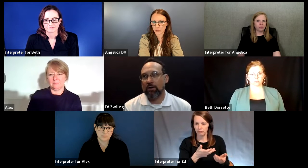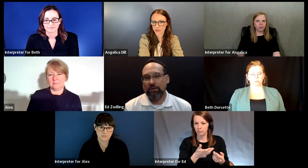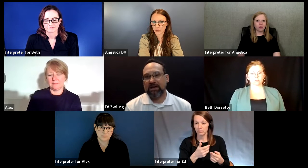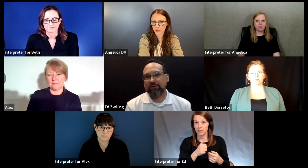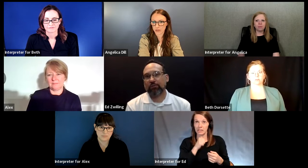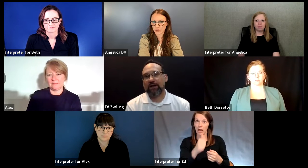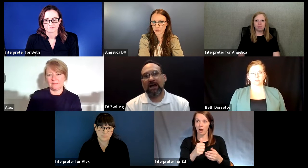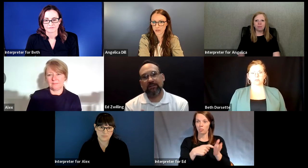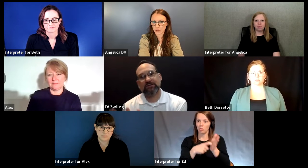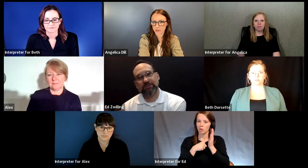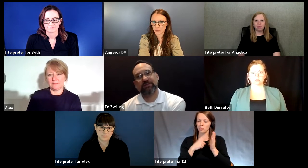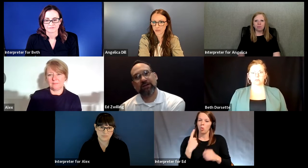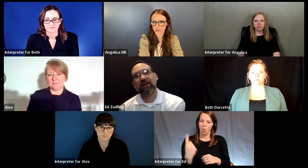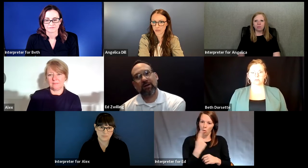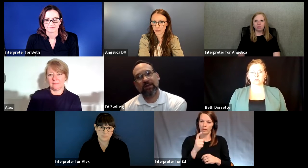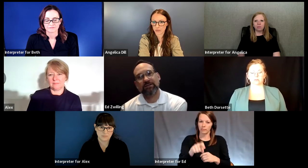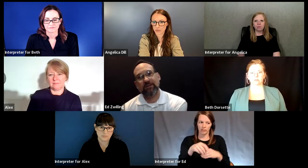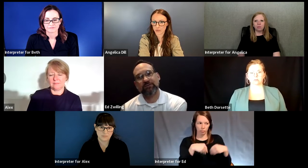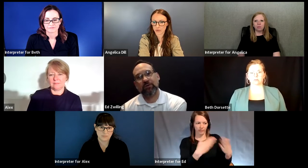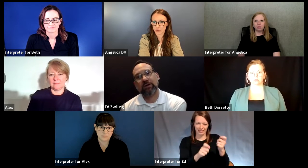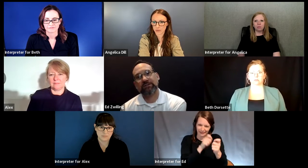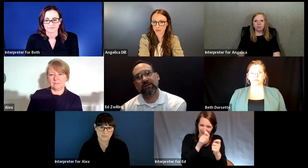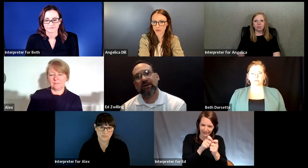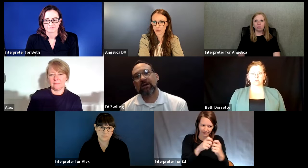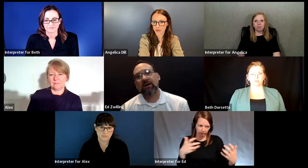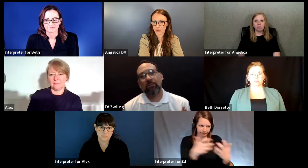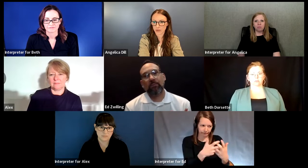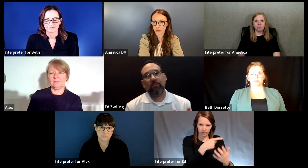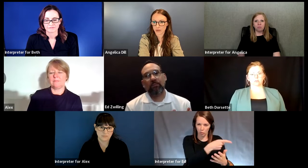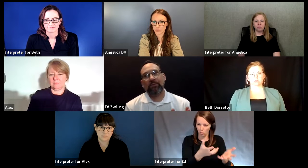to always have to provide the specific accommodation that's requested.